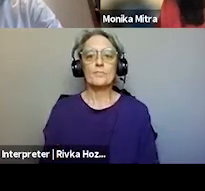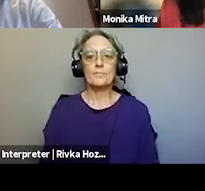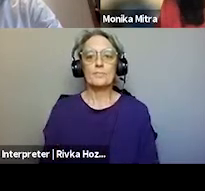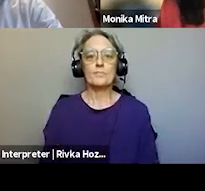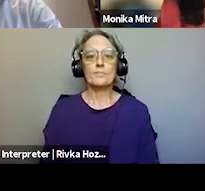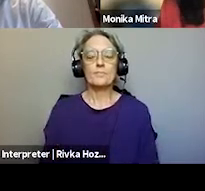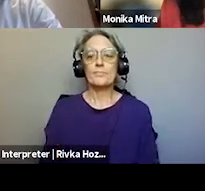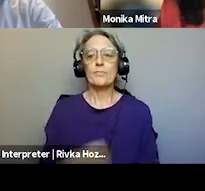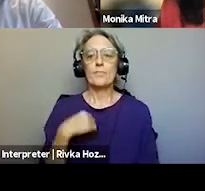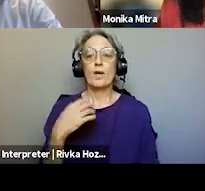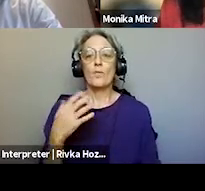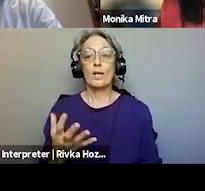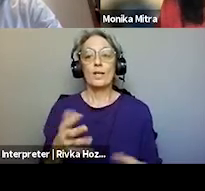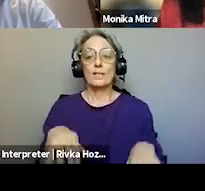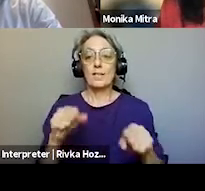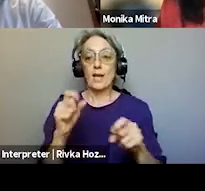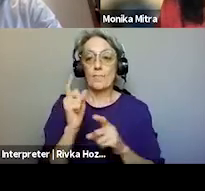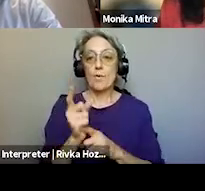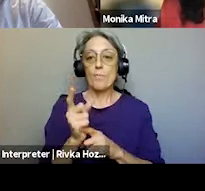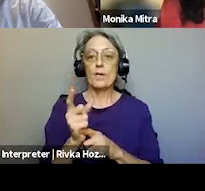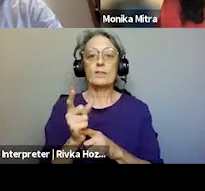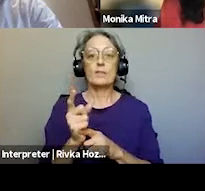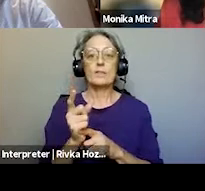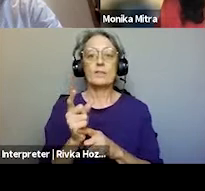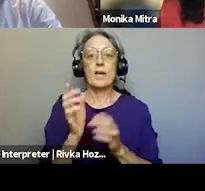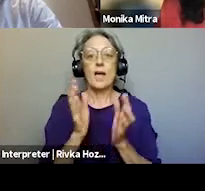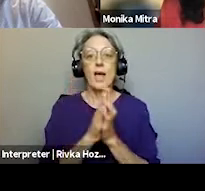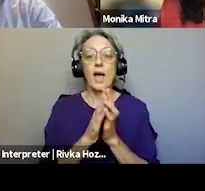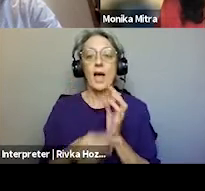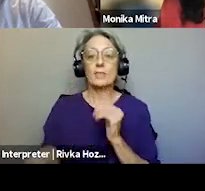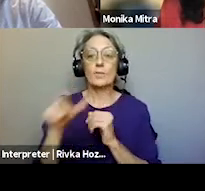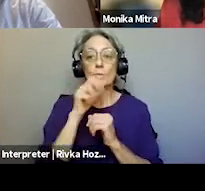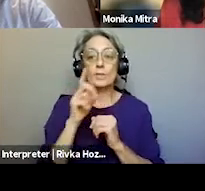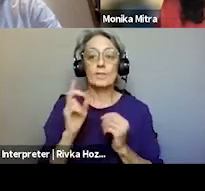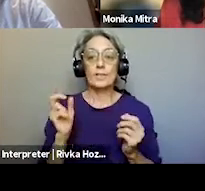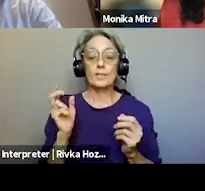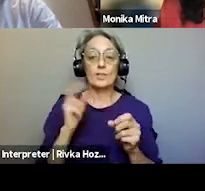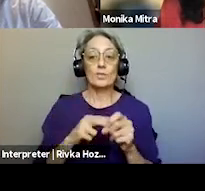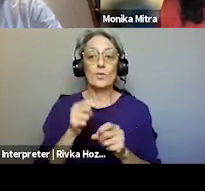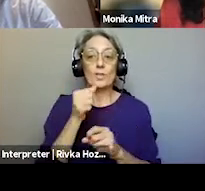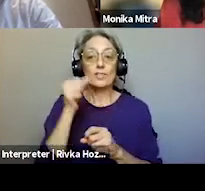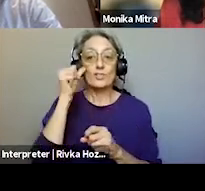asking those who were able to attend tell us in the chat box what your biggest takeaways were